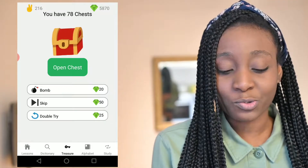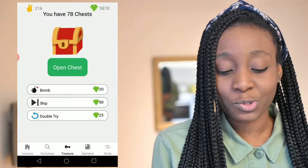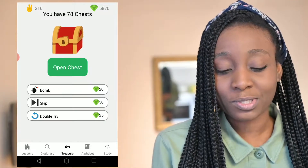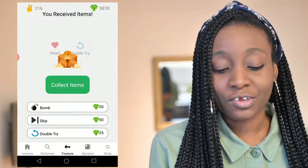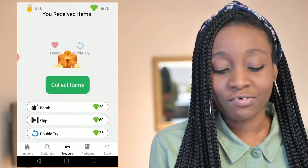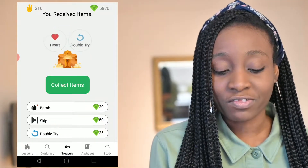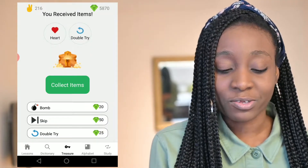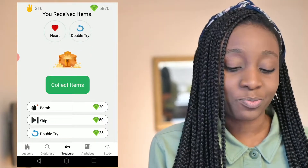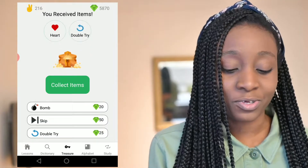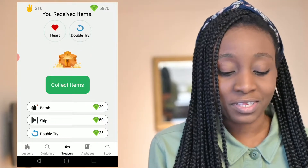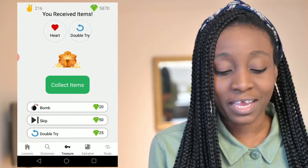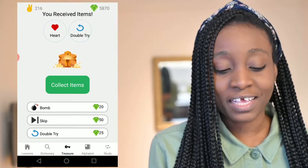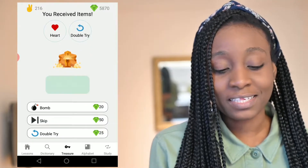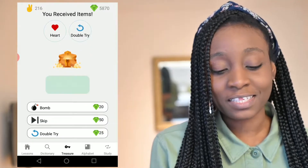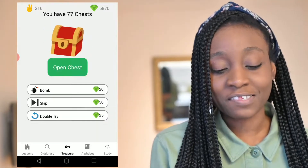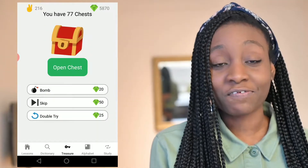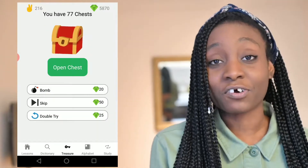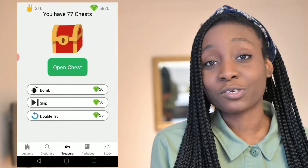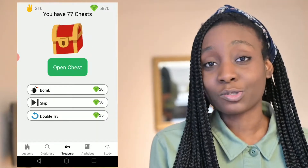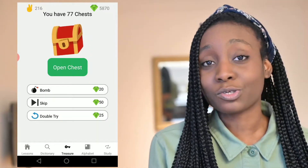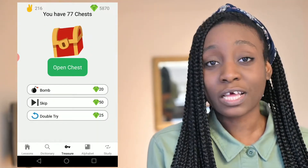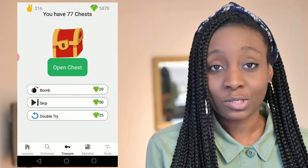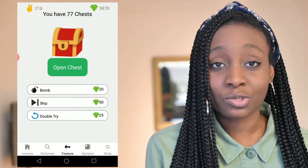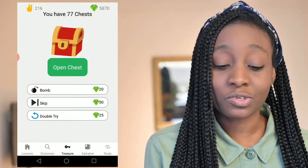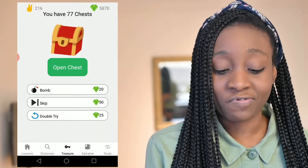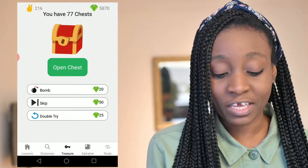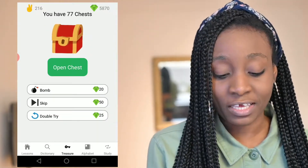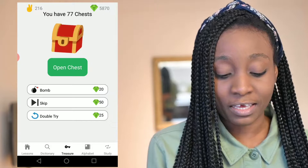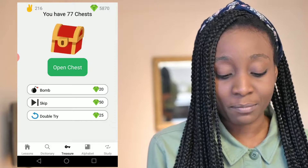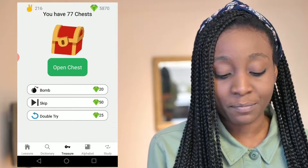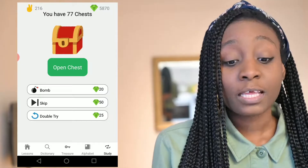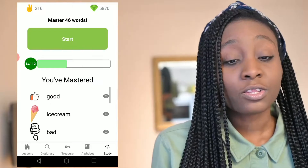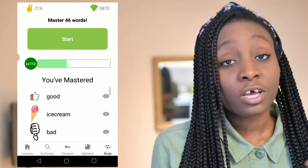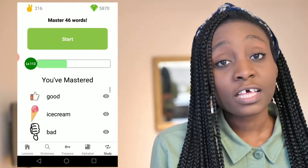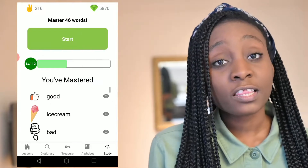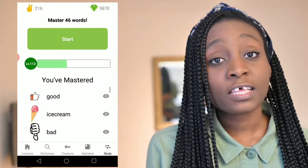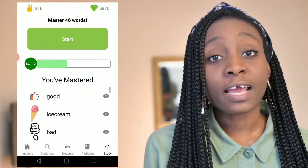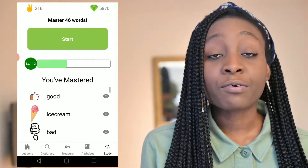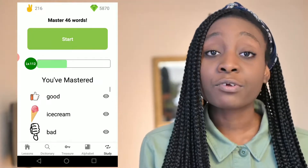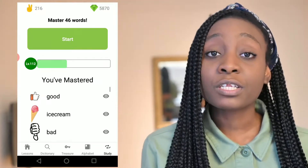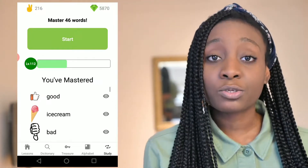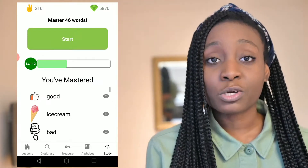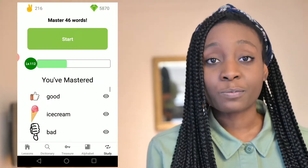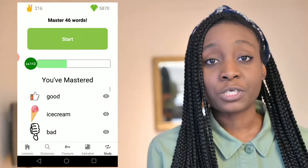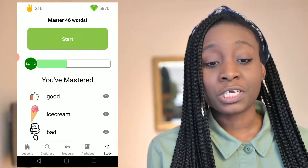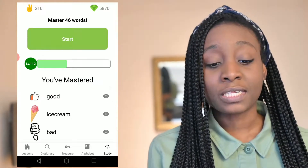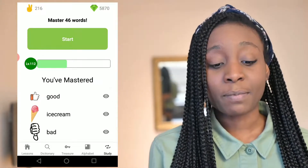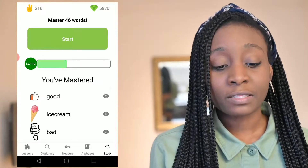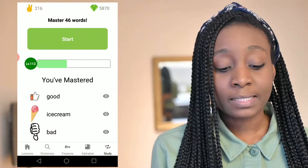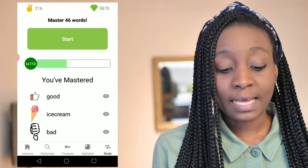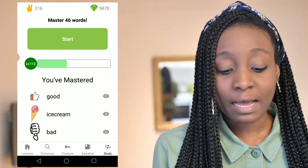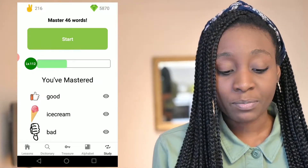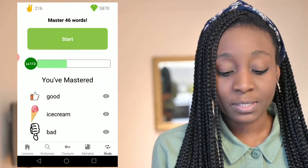used any of these but I guess it is fun to know that it's sort of like a game. And then the other thing that I really do appreciate about this app